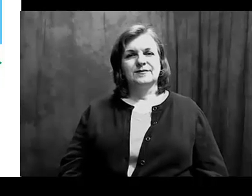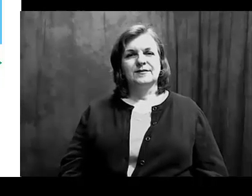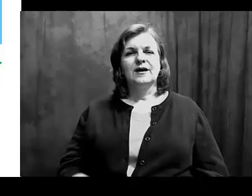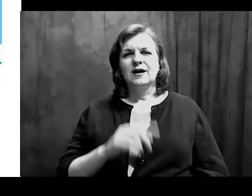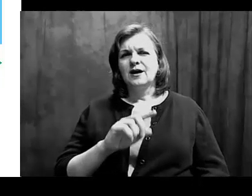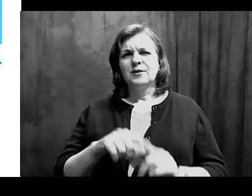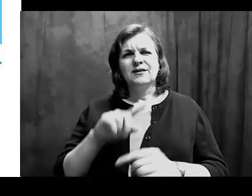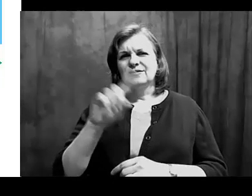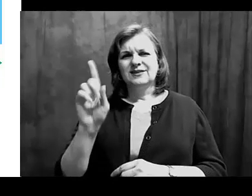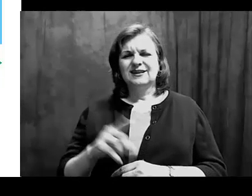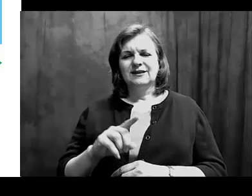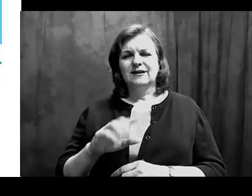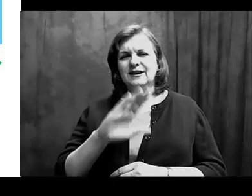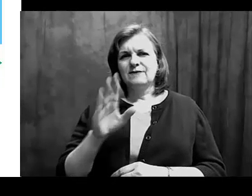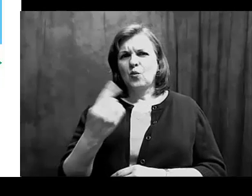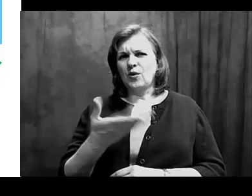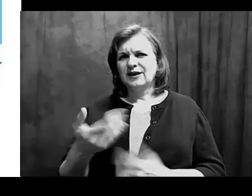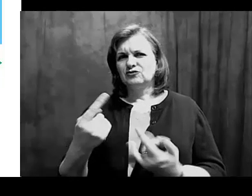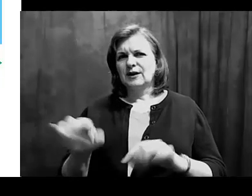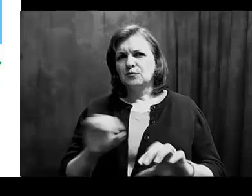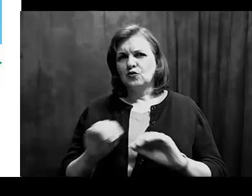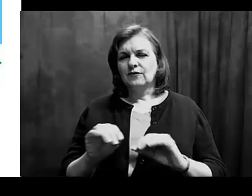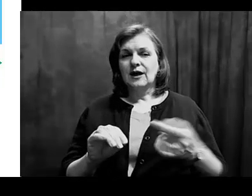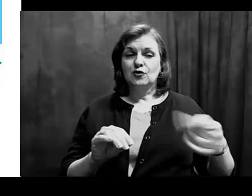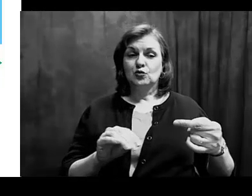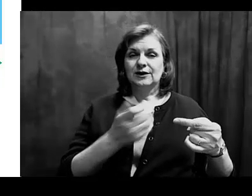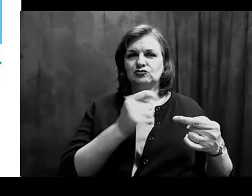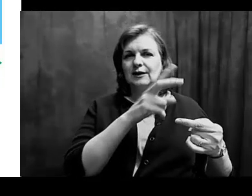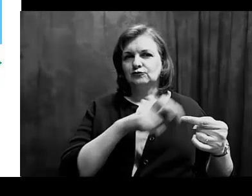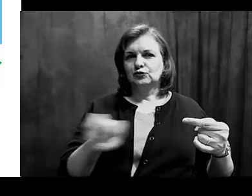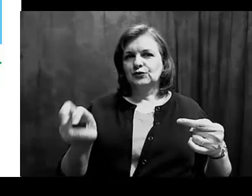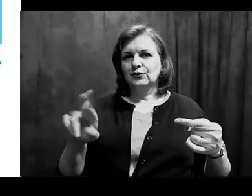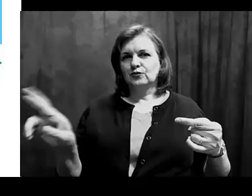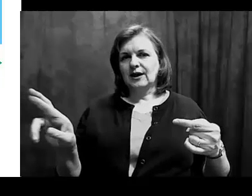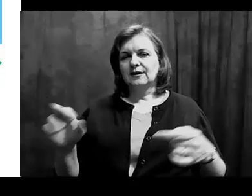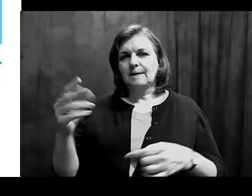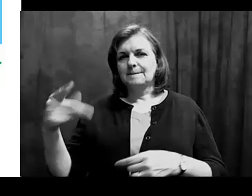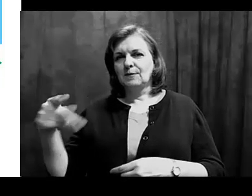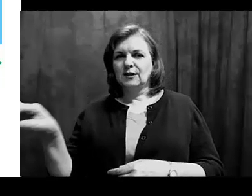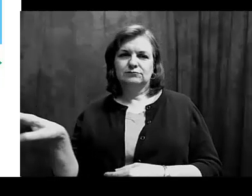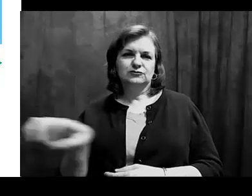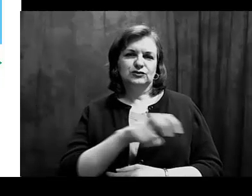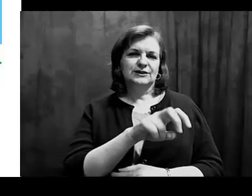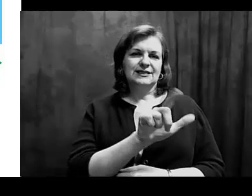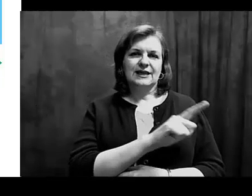reach the same number on one side as the other